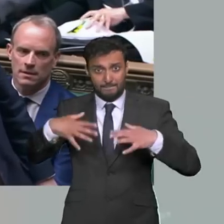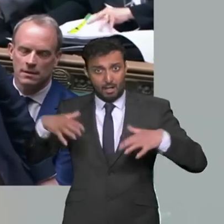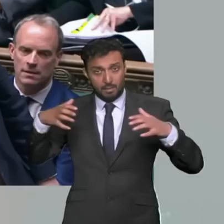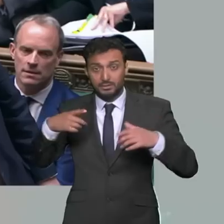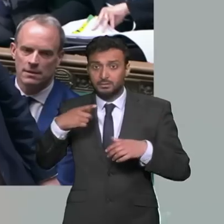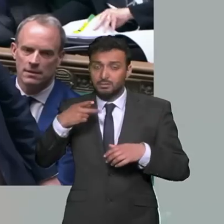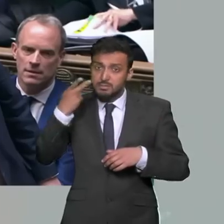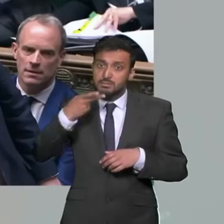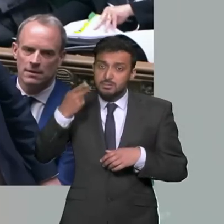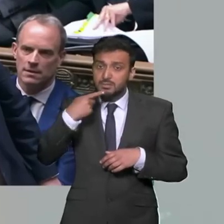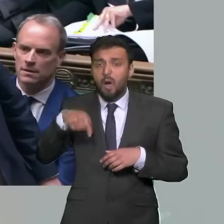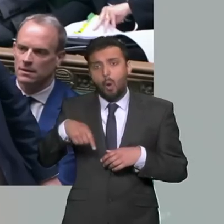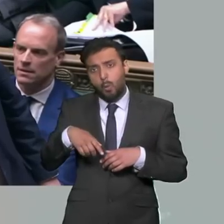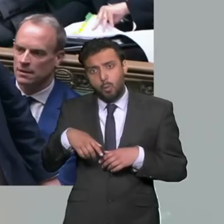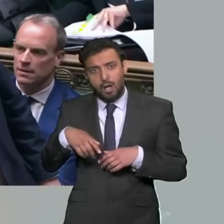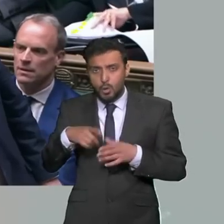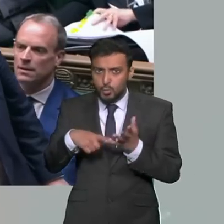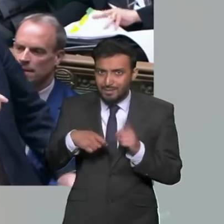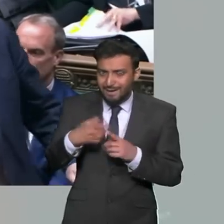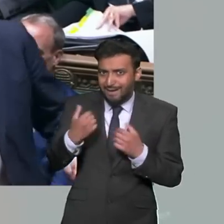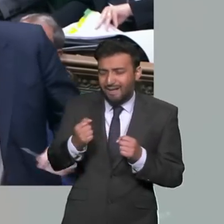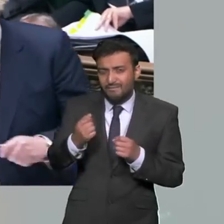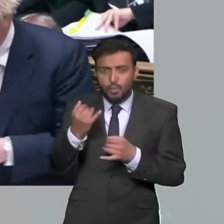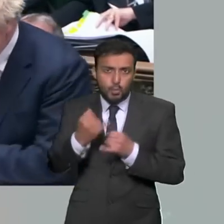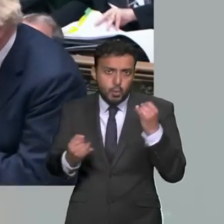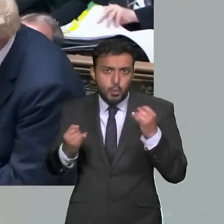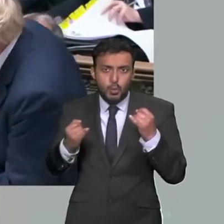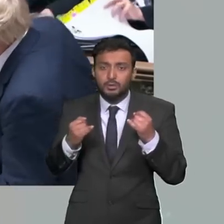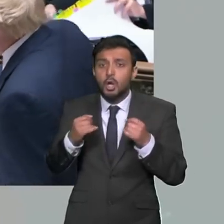covid death rate in Europe? How many times? He was proved completely wrong.